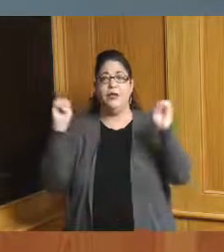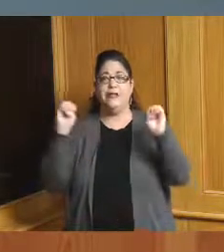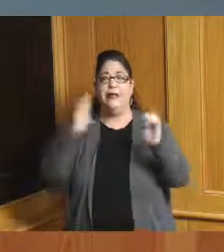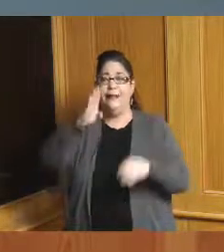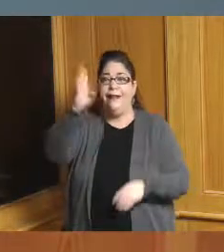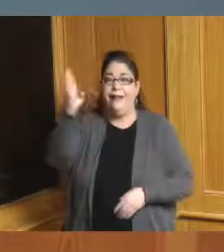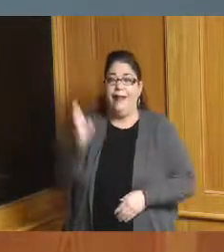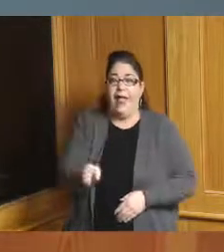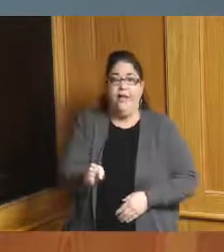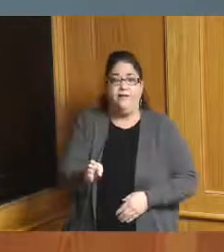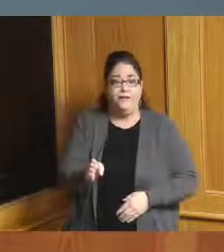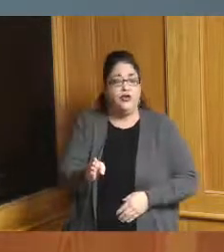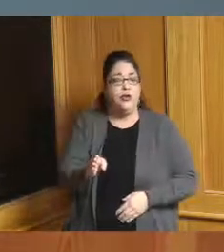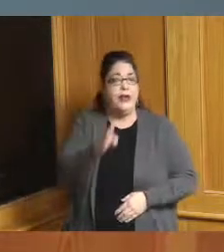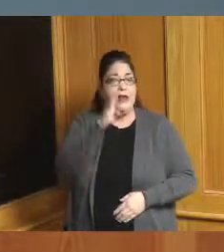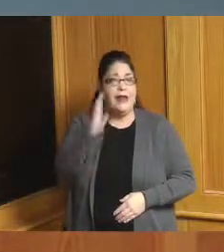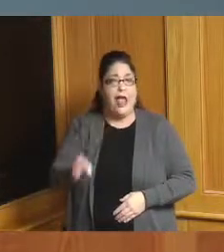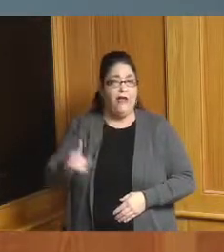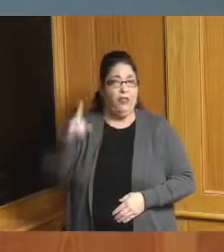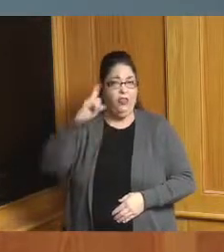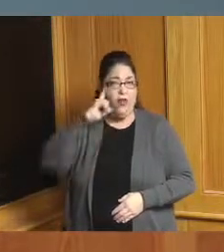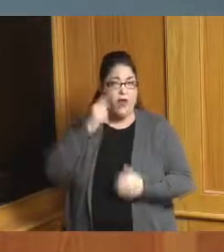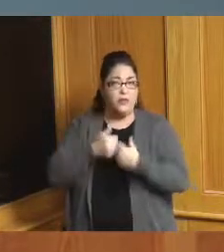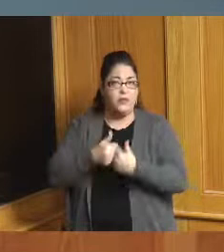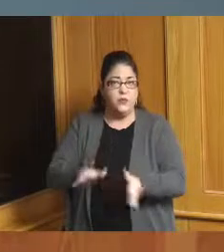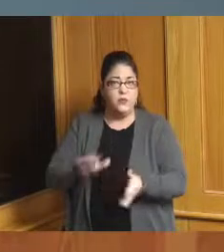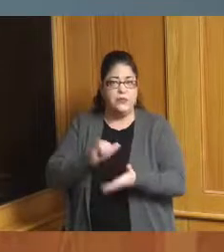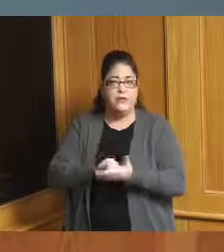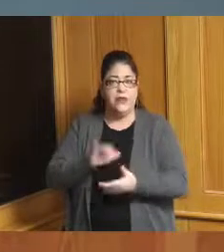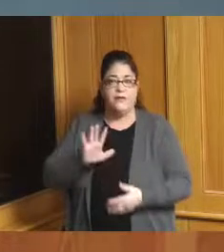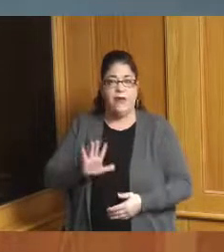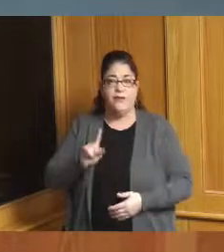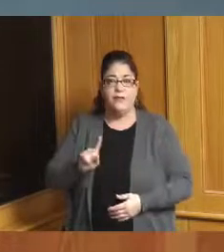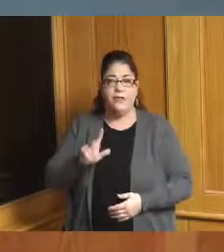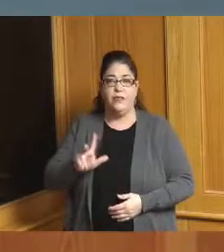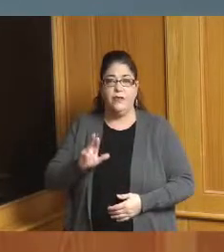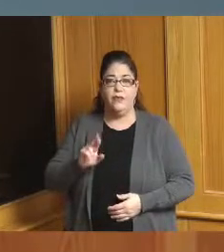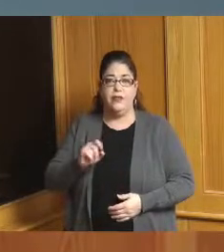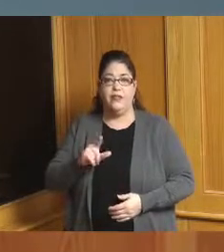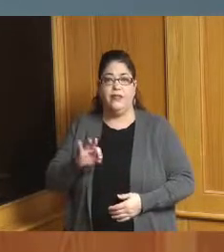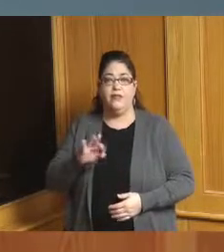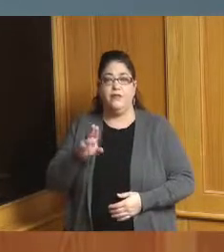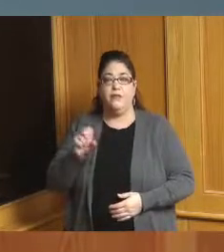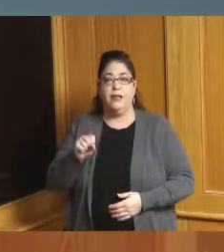discussion about losing a 513 bus and so as it relates to record again everybody's name